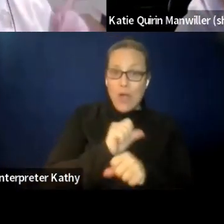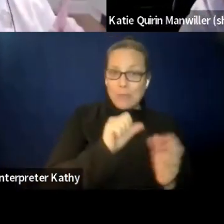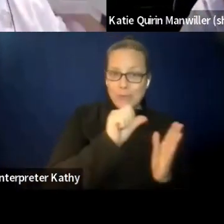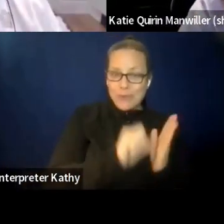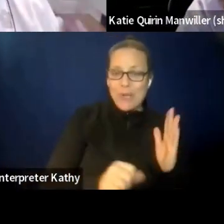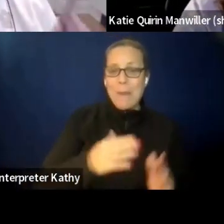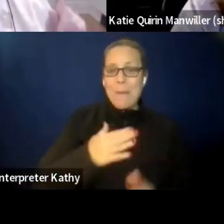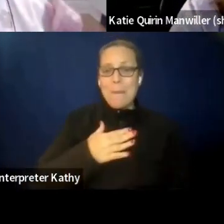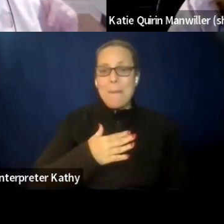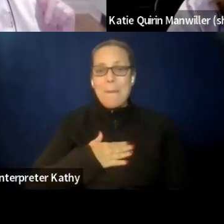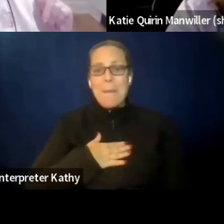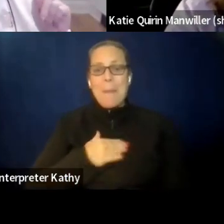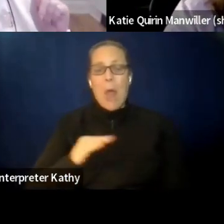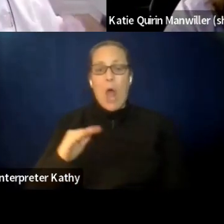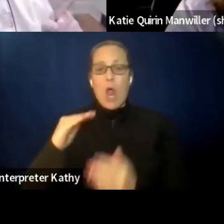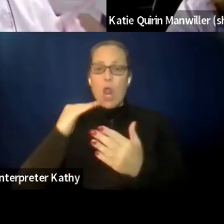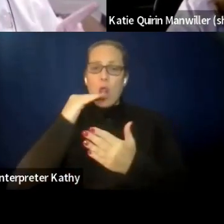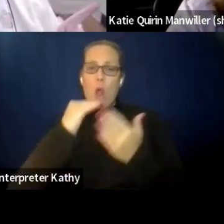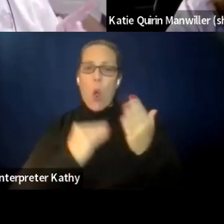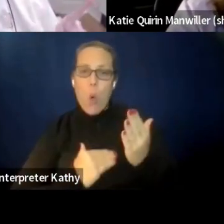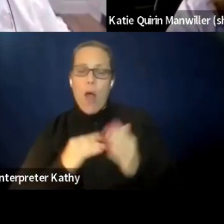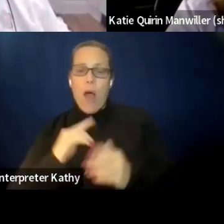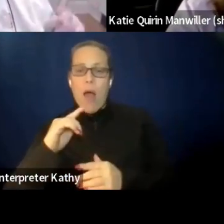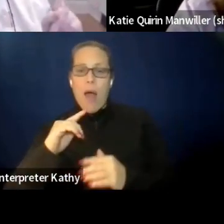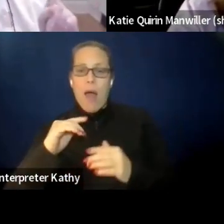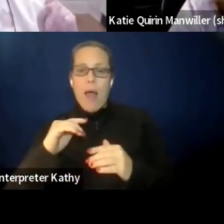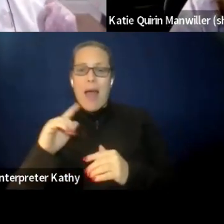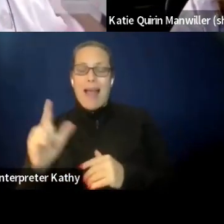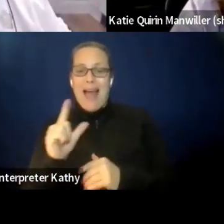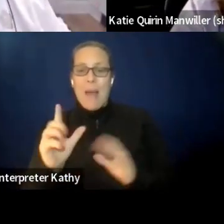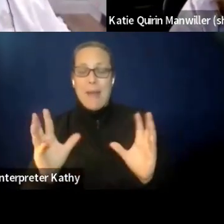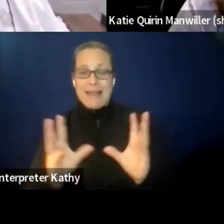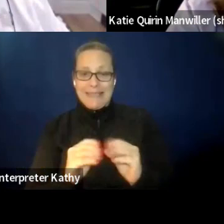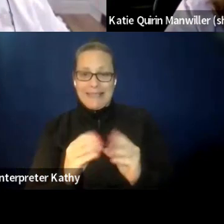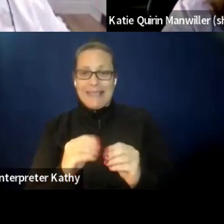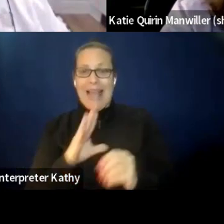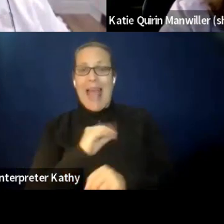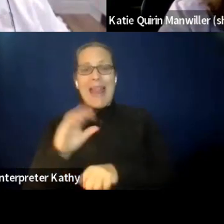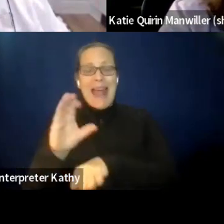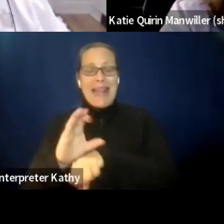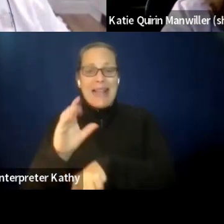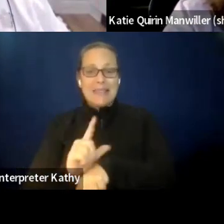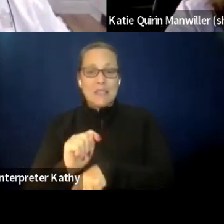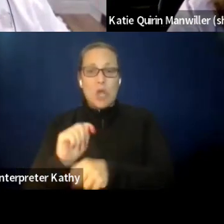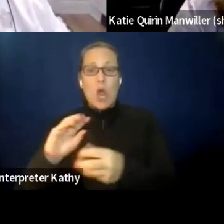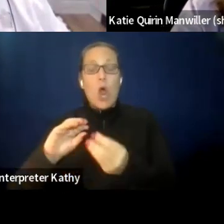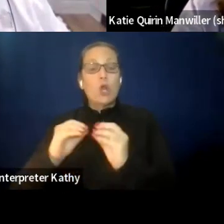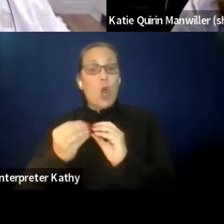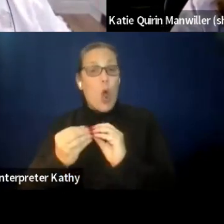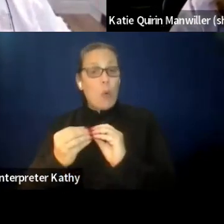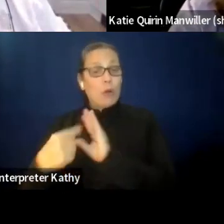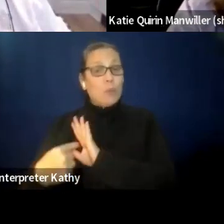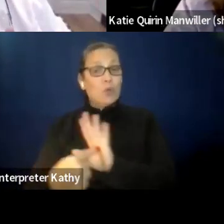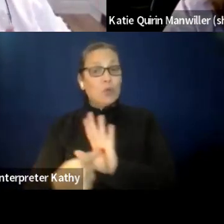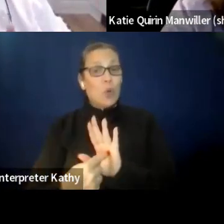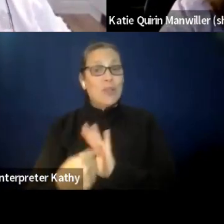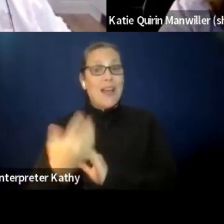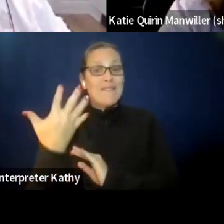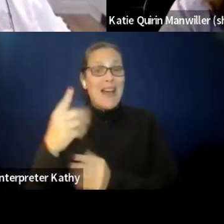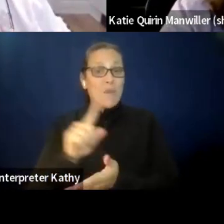review, after my first on-the-job surgery, my lower library sessions and